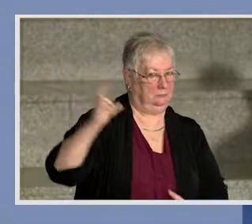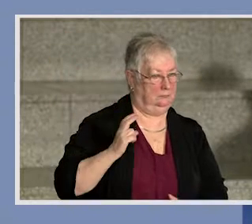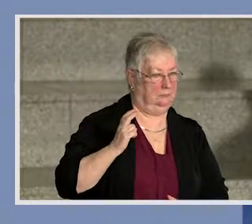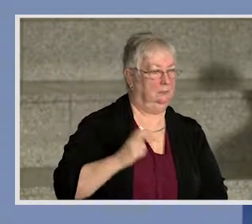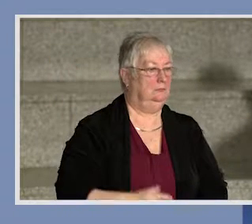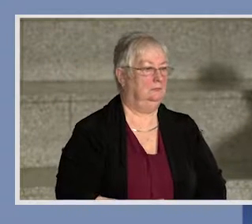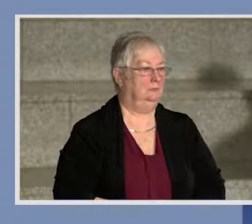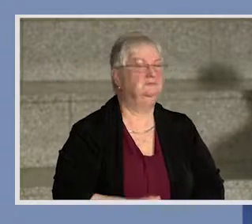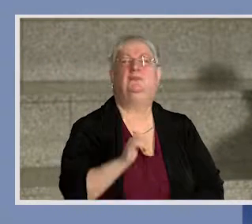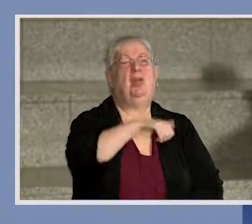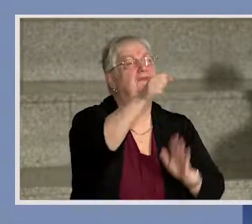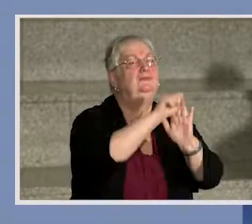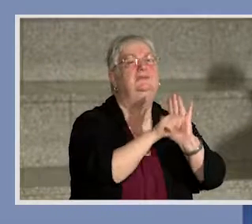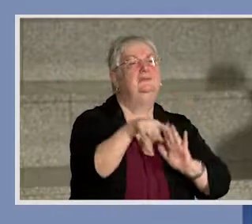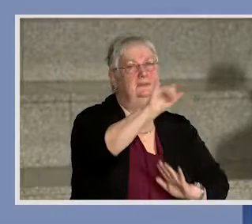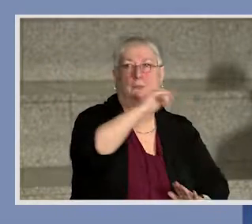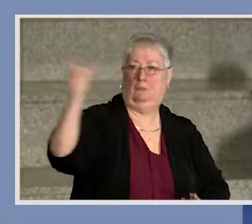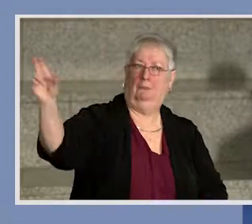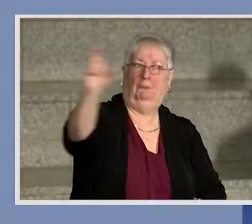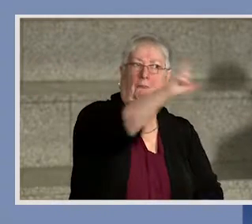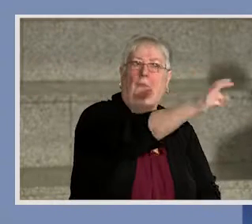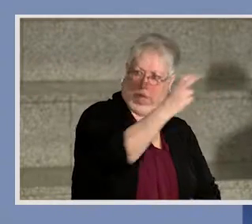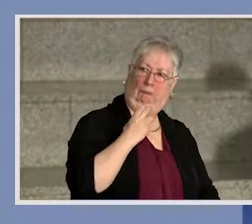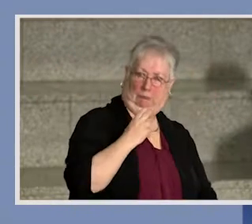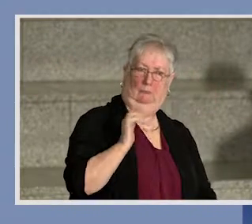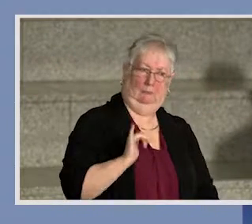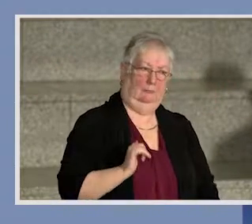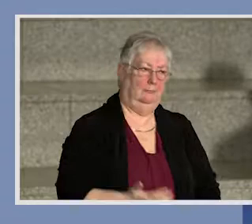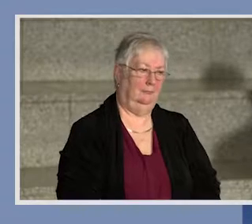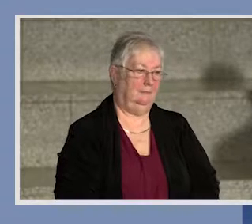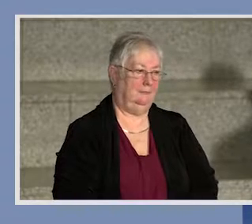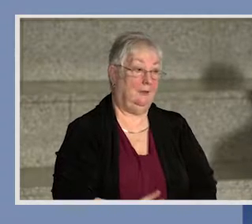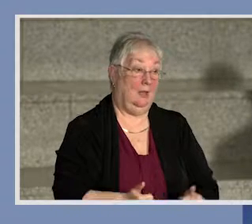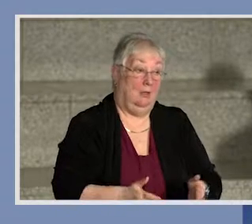REMAINING IS LOCALLY GENERATED, LOCALLY GENERATED MONEY THAT WE